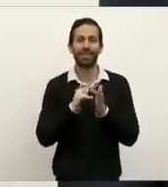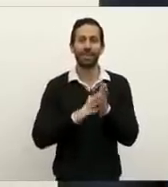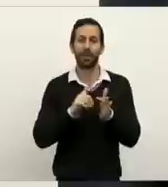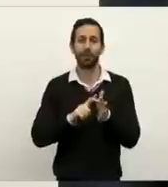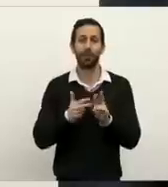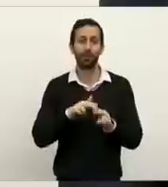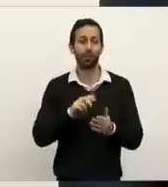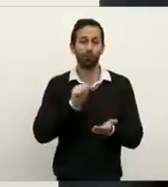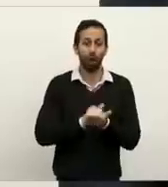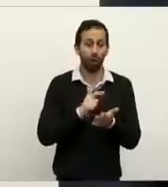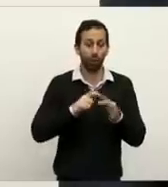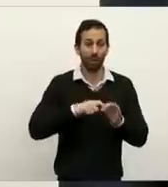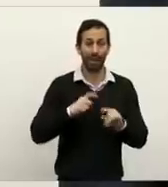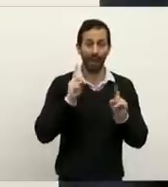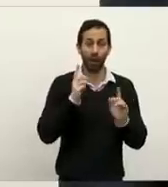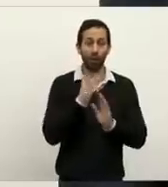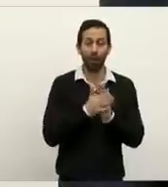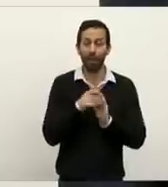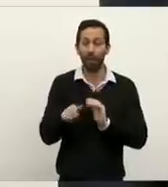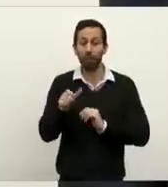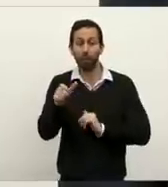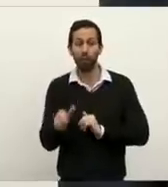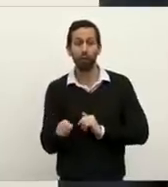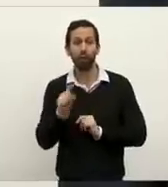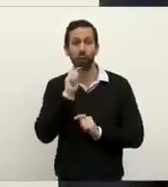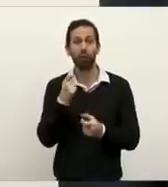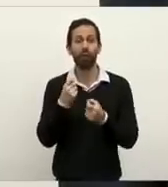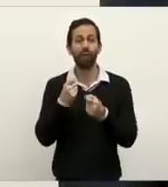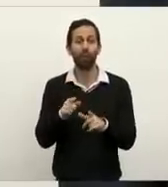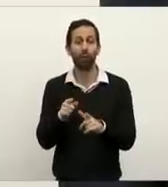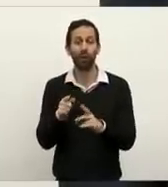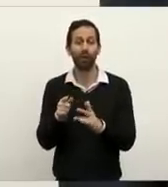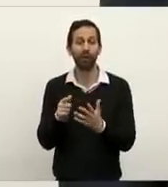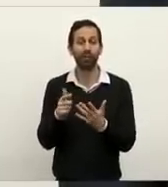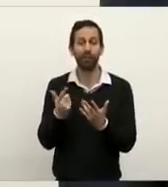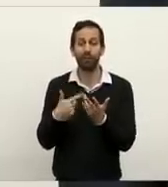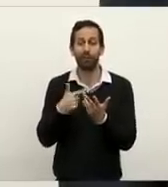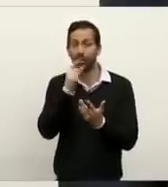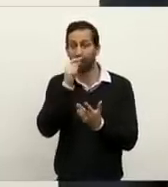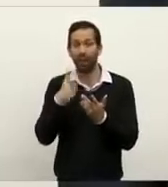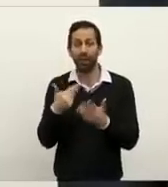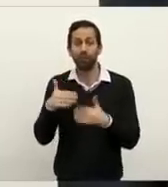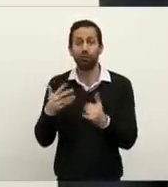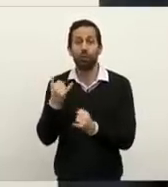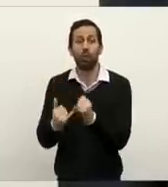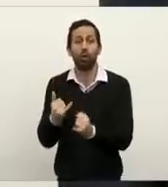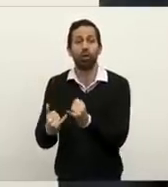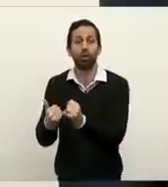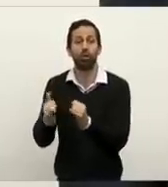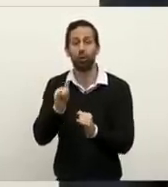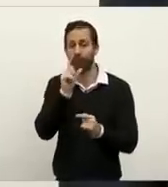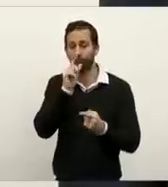it can also potentially mean that person will avoid further injury down the track, or maintain and strengthen their function